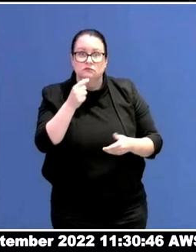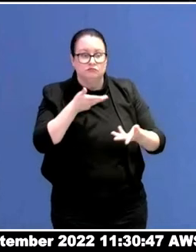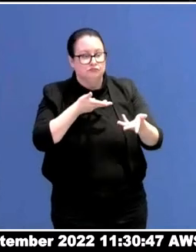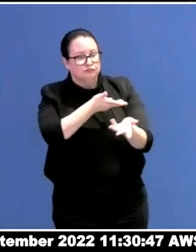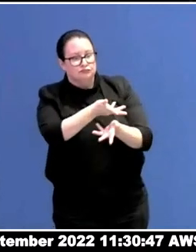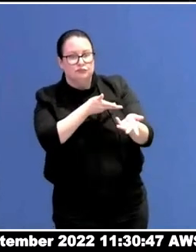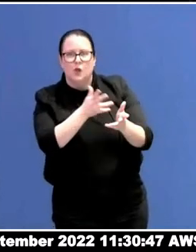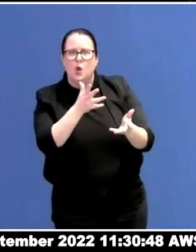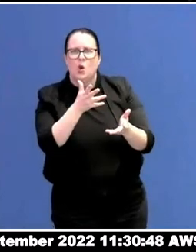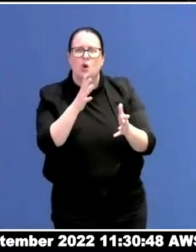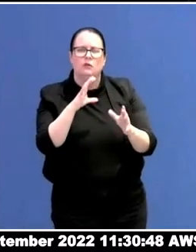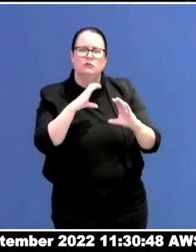of communication with your clients.